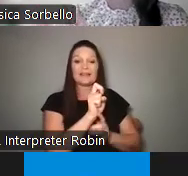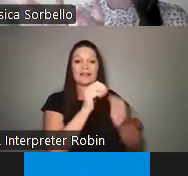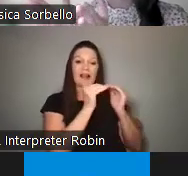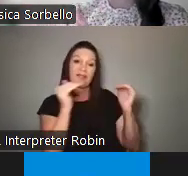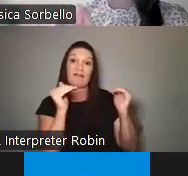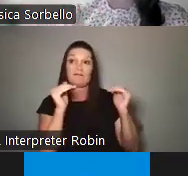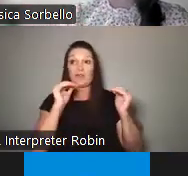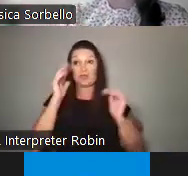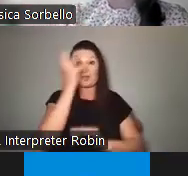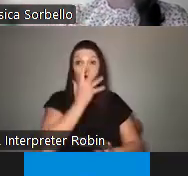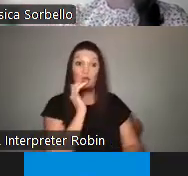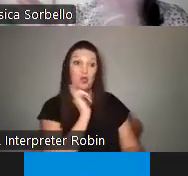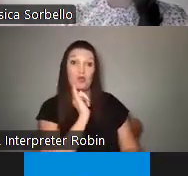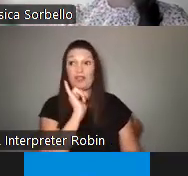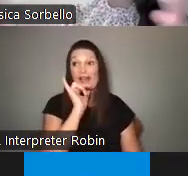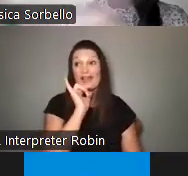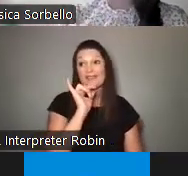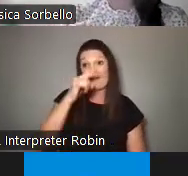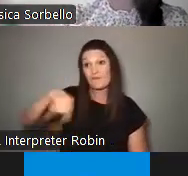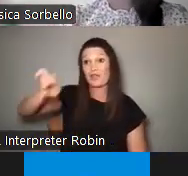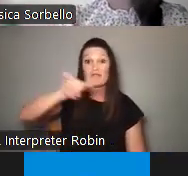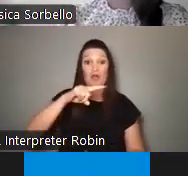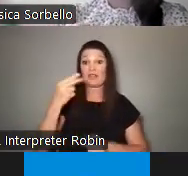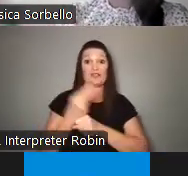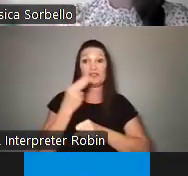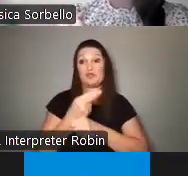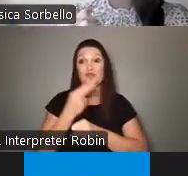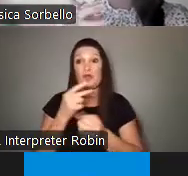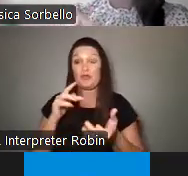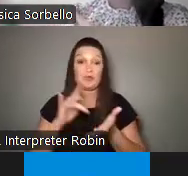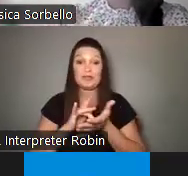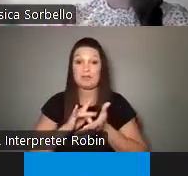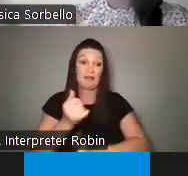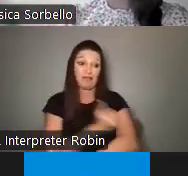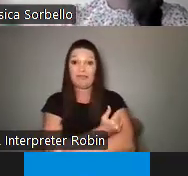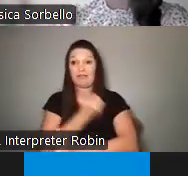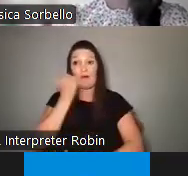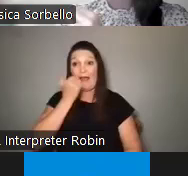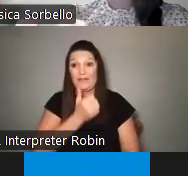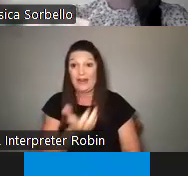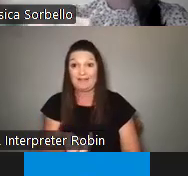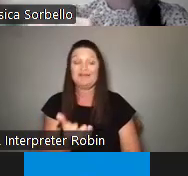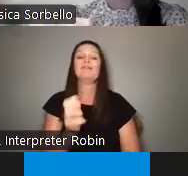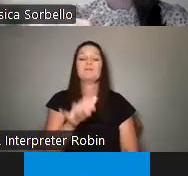the levels, it is important to note when I say average, you know, I'm not talking